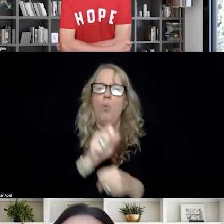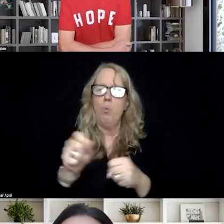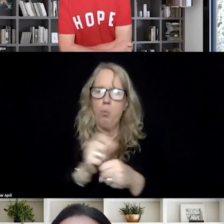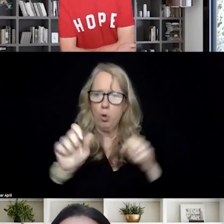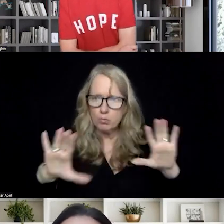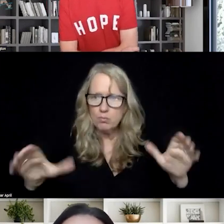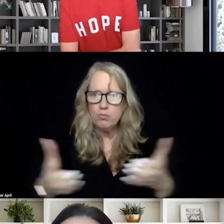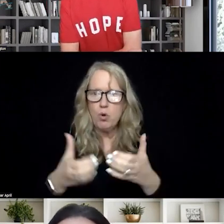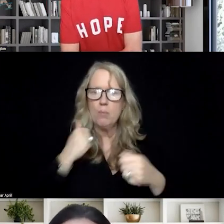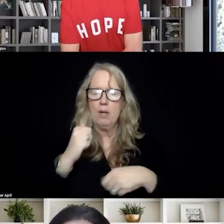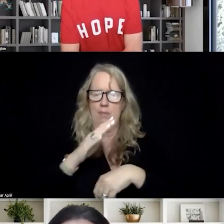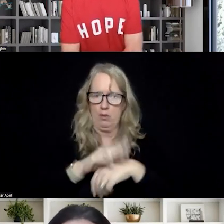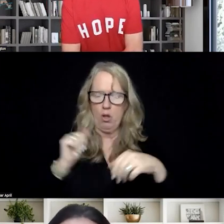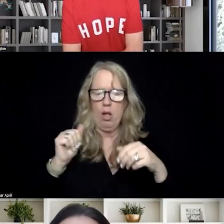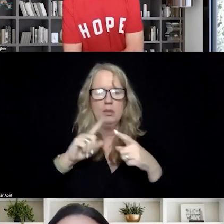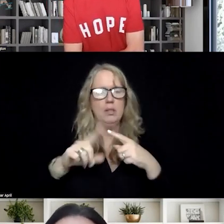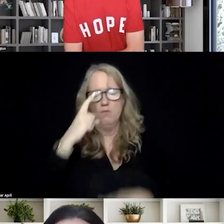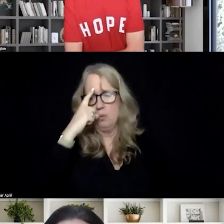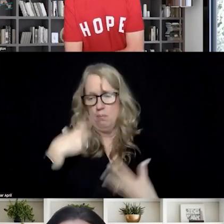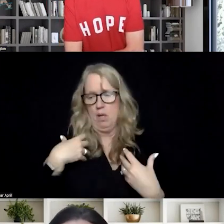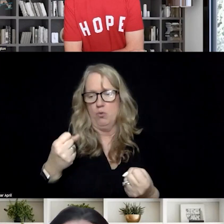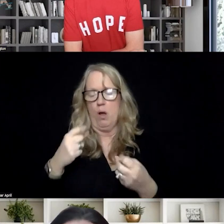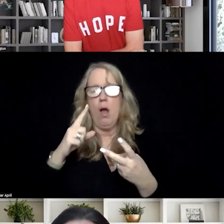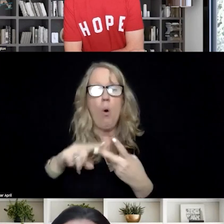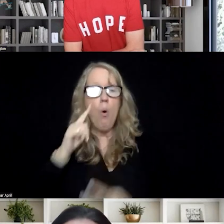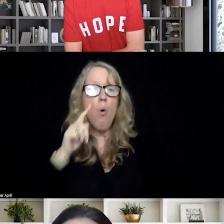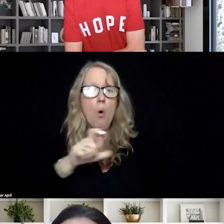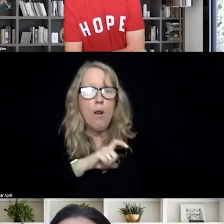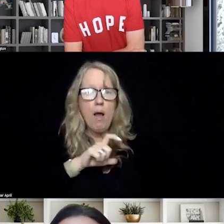CALLED ON BY EITHER THE MENTAL HEALTH OR LAW ENFORCEMENT SYSTEMS